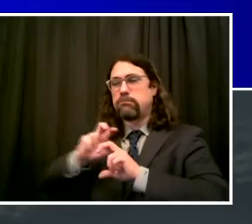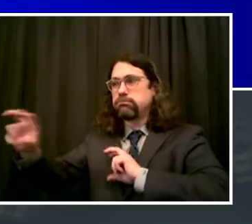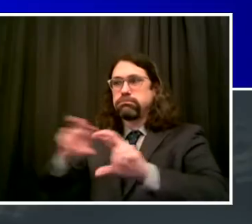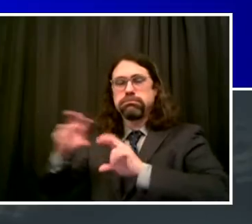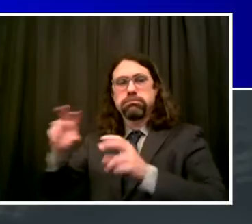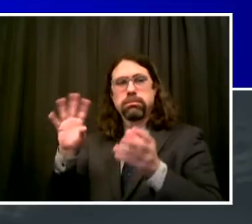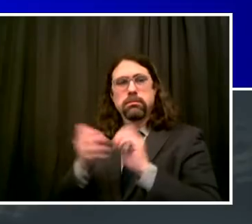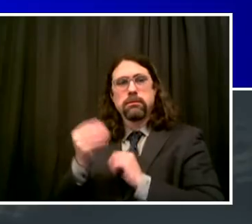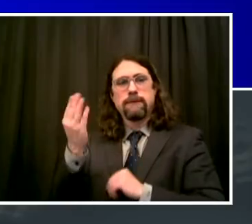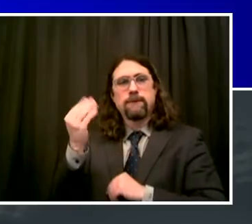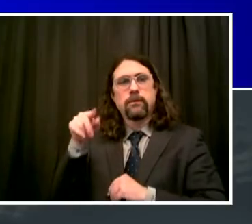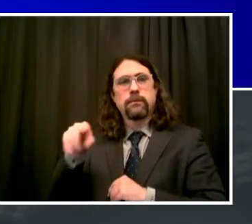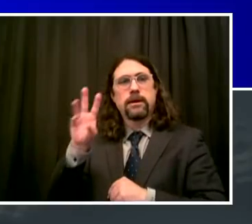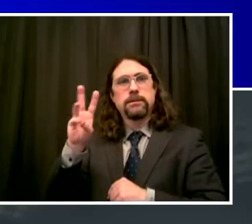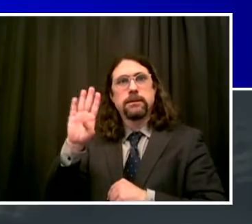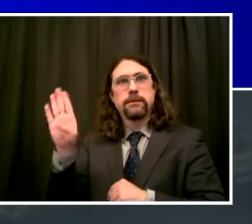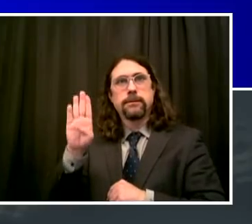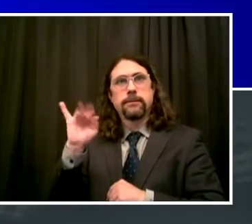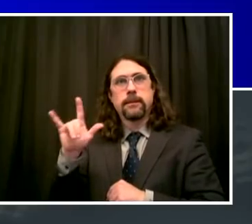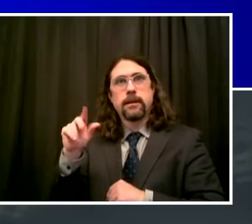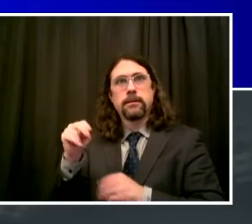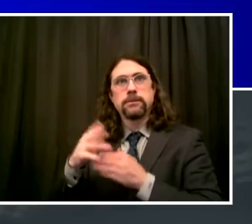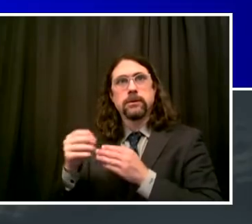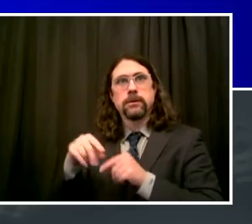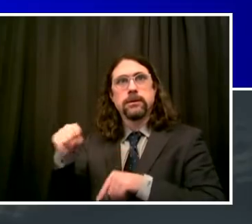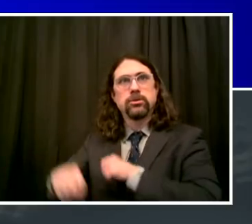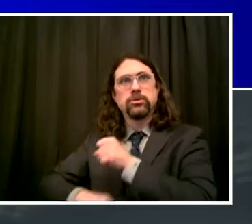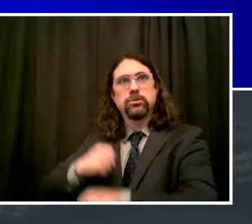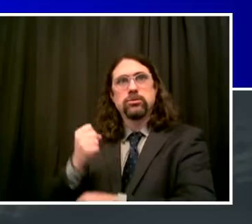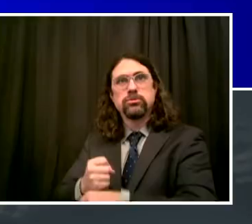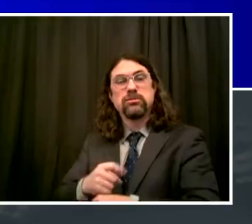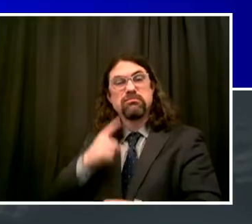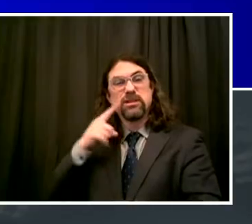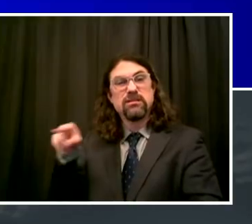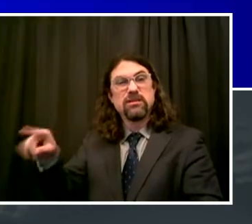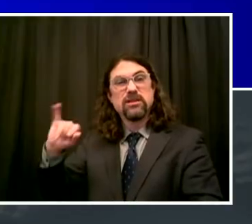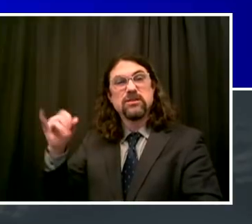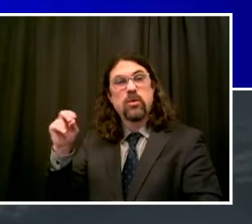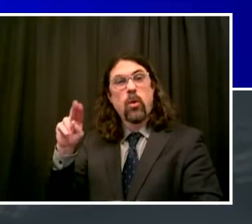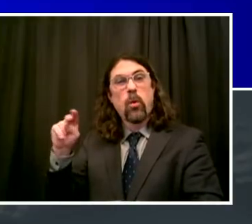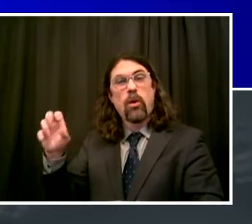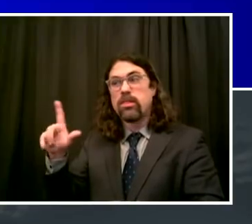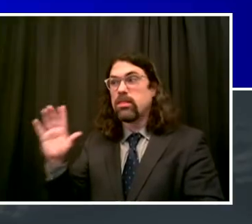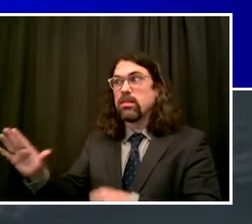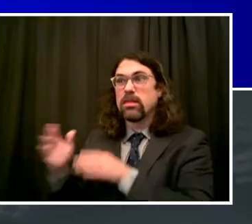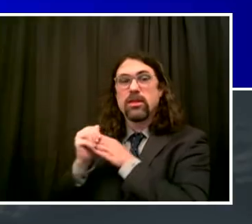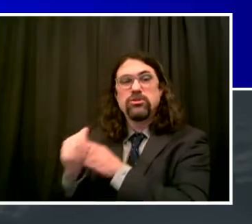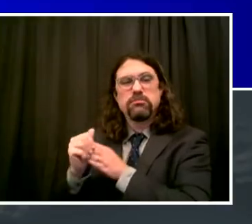AHEAD OF OUR PACE, A LOT OF TATH HAS BEEN BECAUSE OF HIS JRGE NETTIC